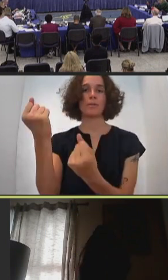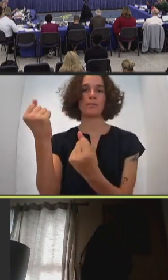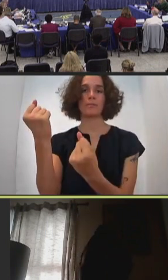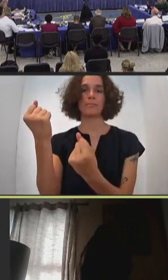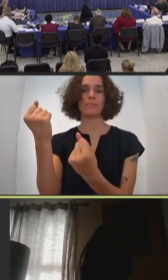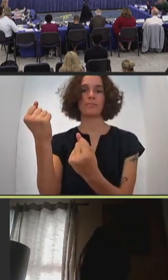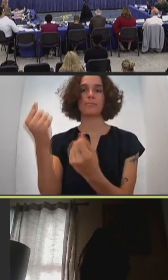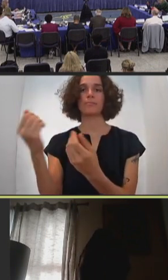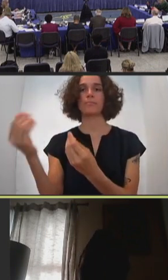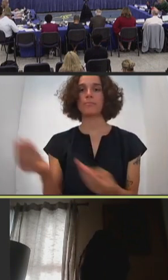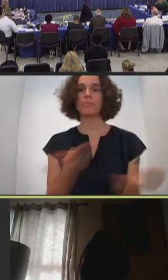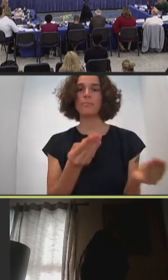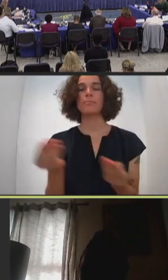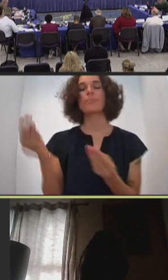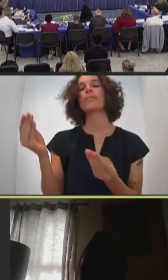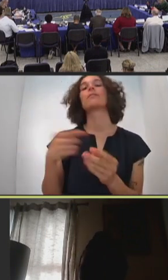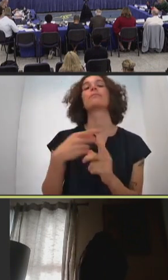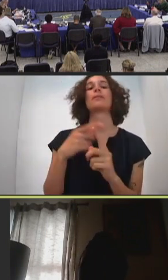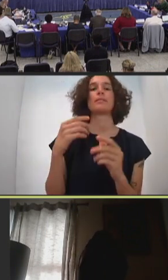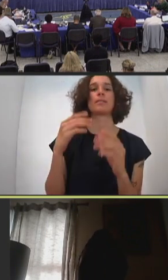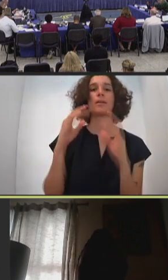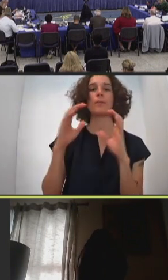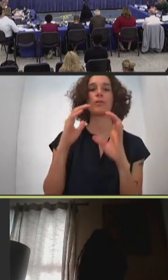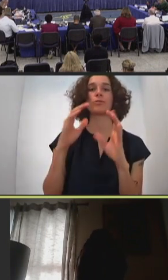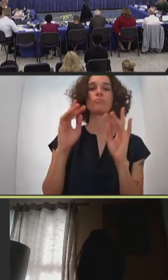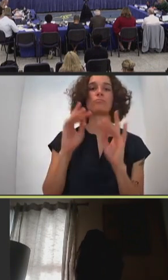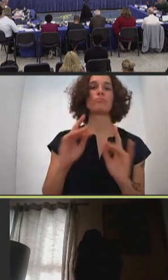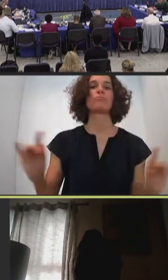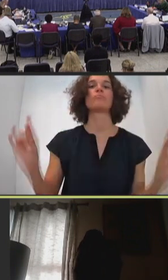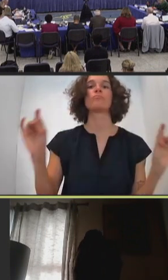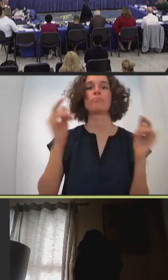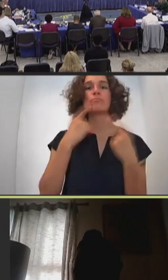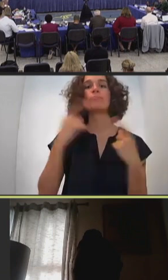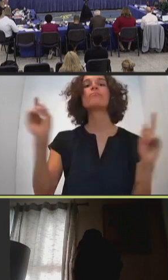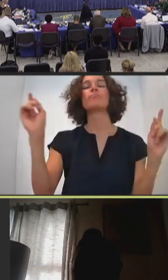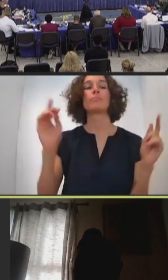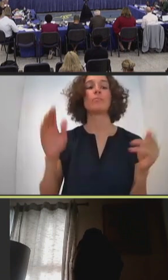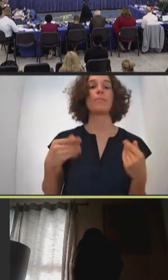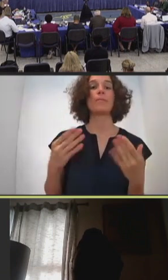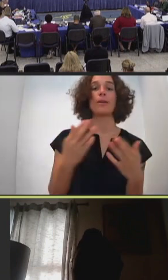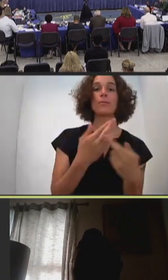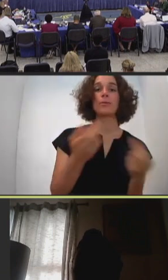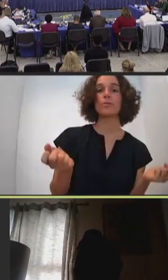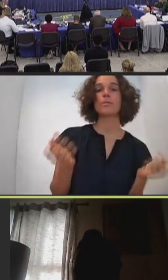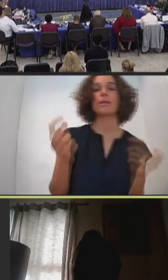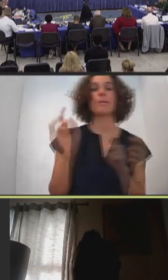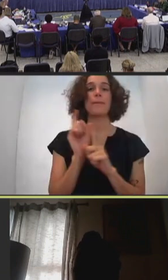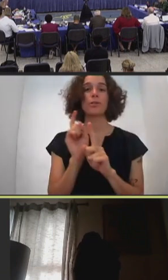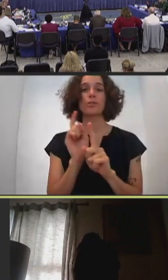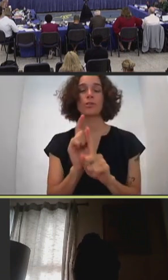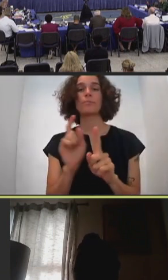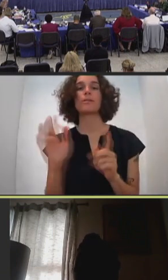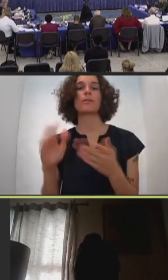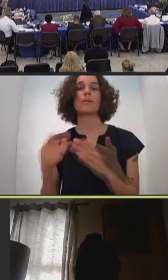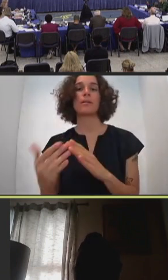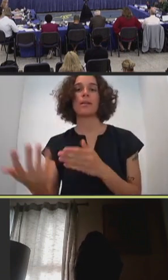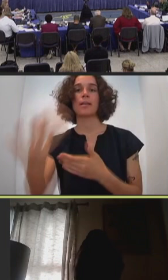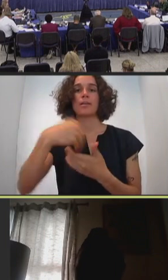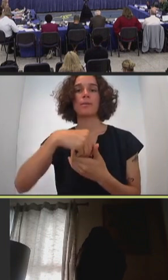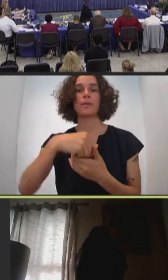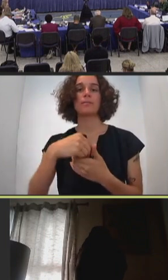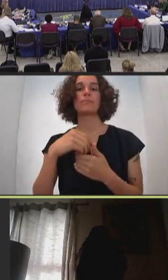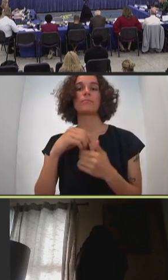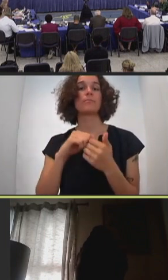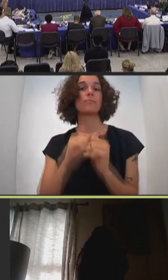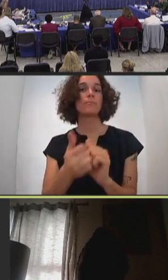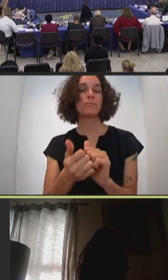communication. We provide resources mentorship and community engagement through the AzCHOW,